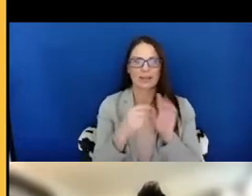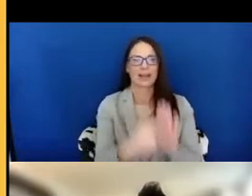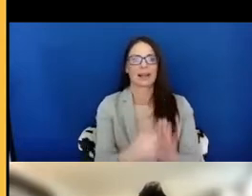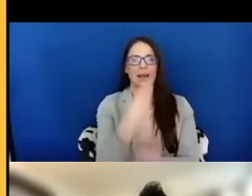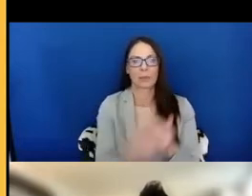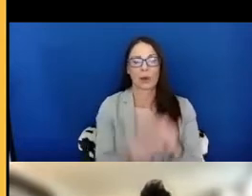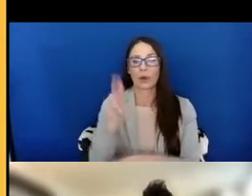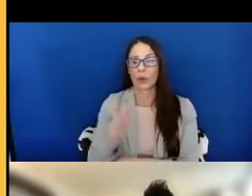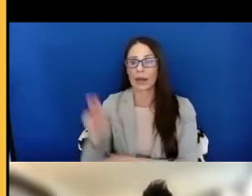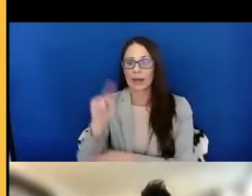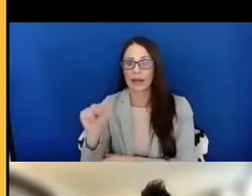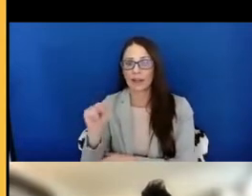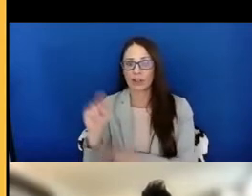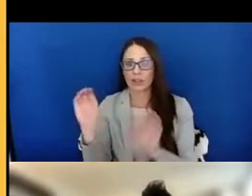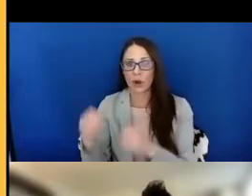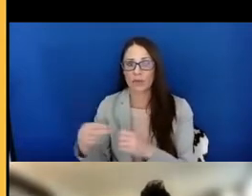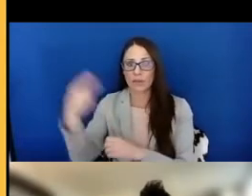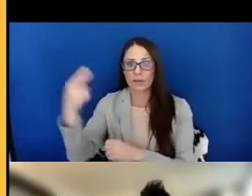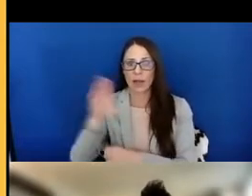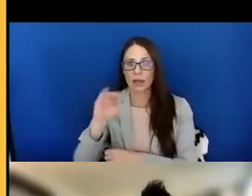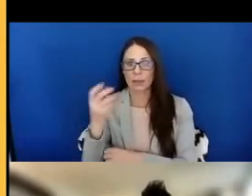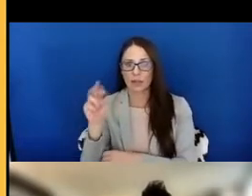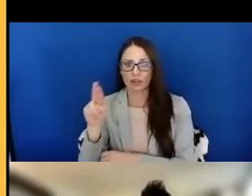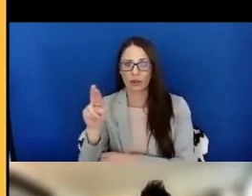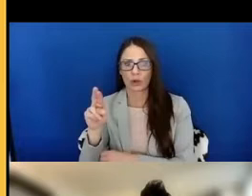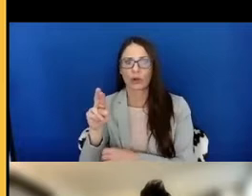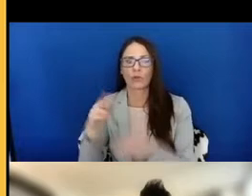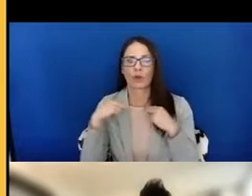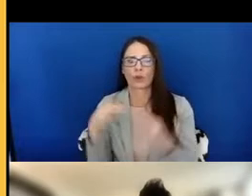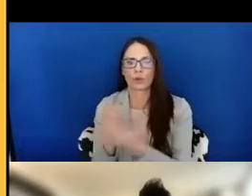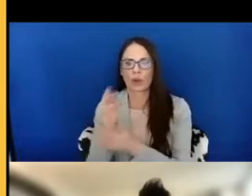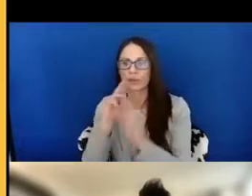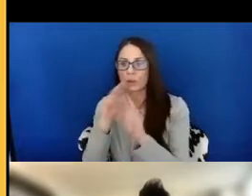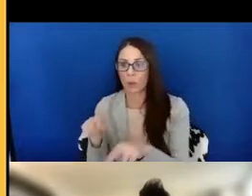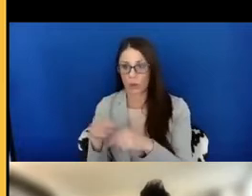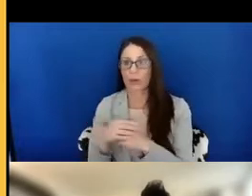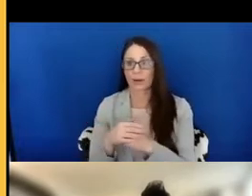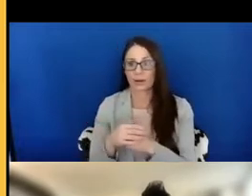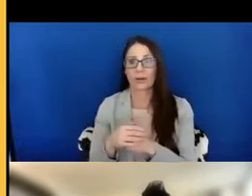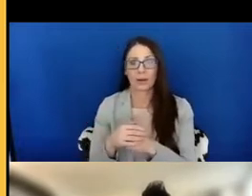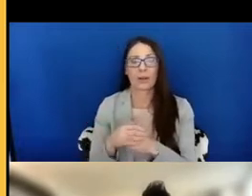Office of the High Commissioner for Human Rights Report on the Rights of Persons